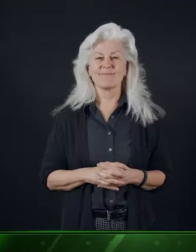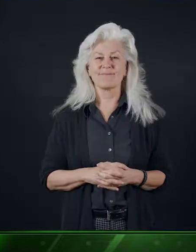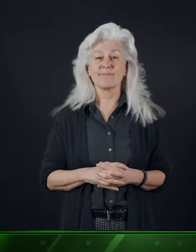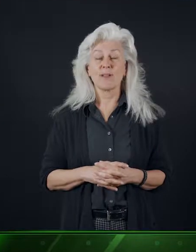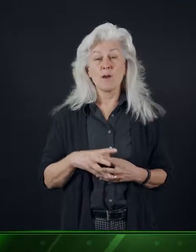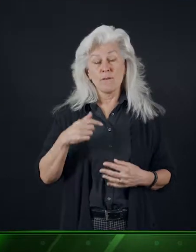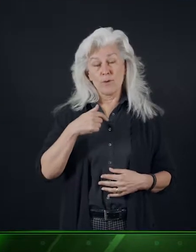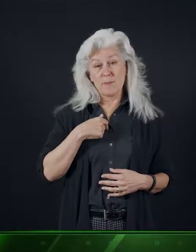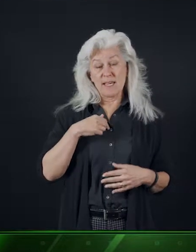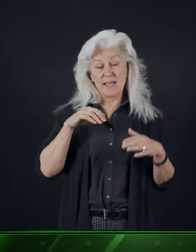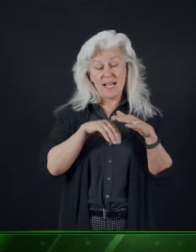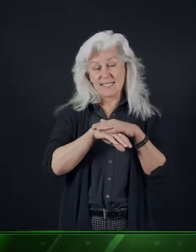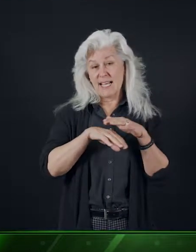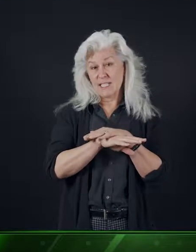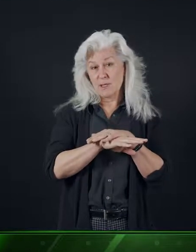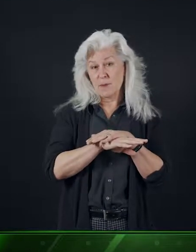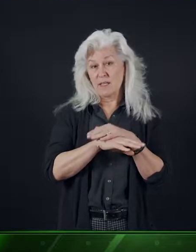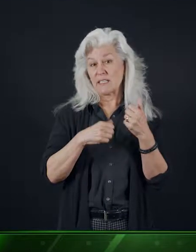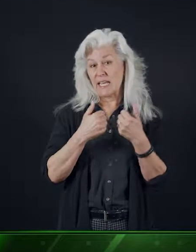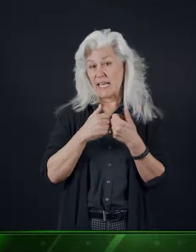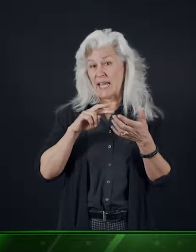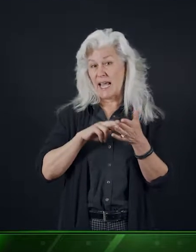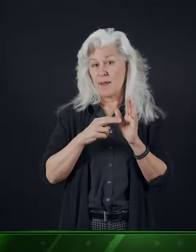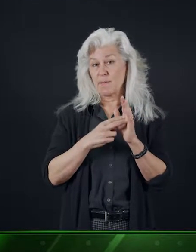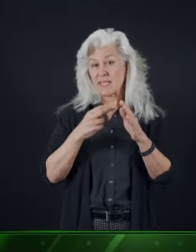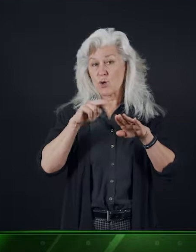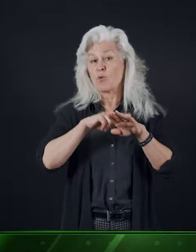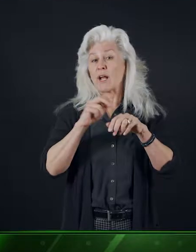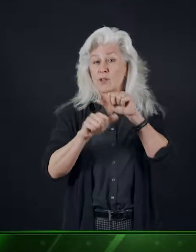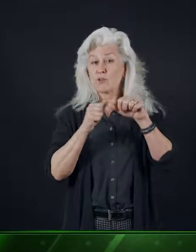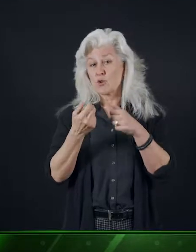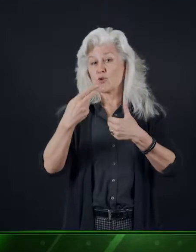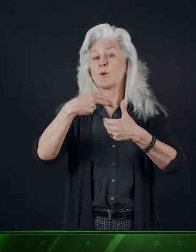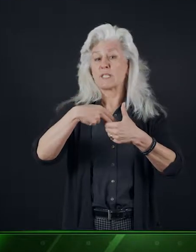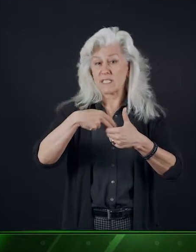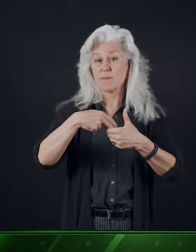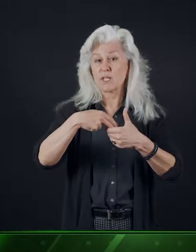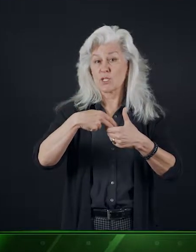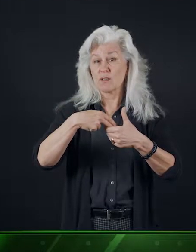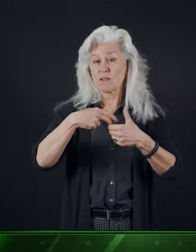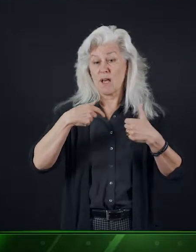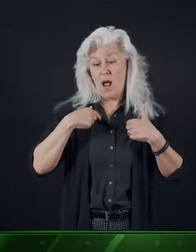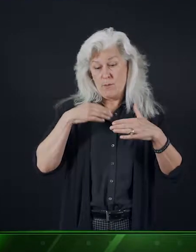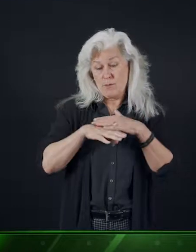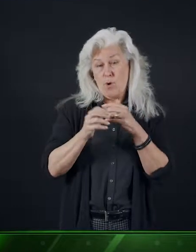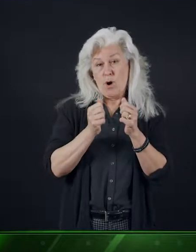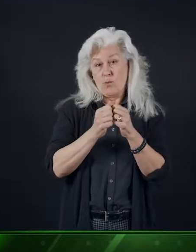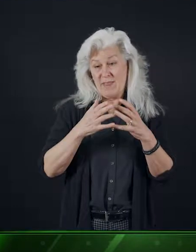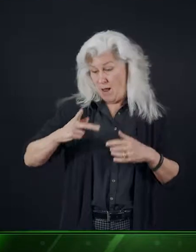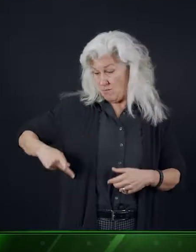To me, accessibility in gaming means regular social participation. I was born with a single kidney.